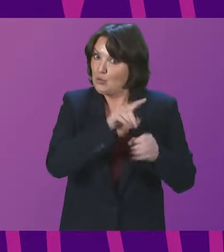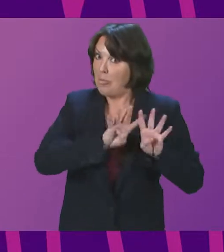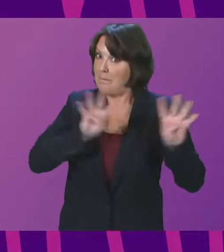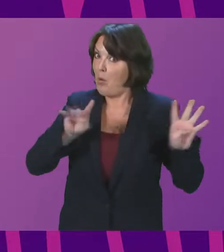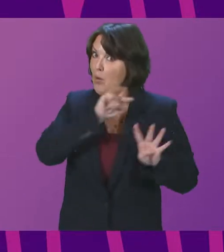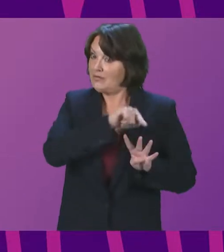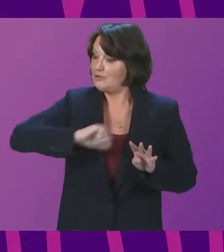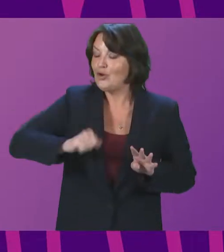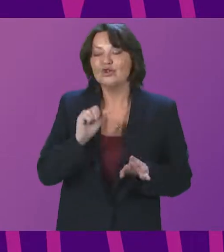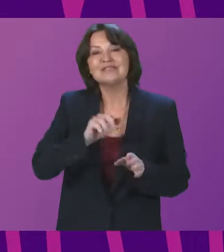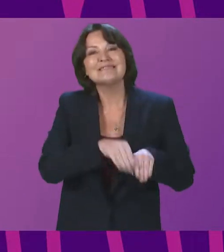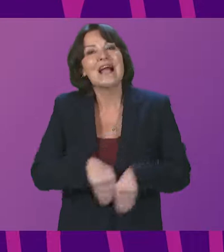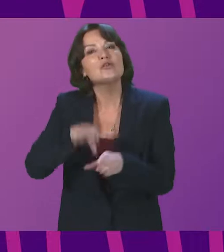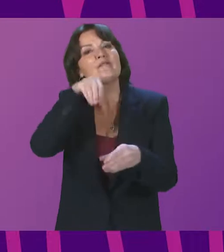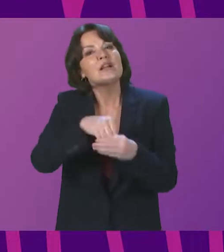the Scottish National Investment Bank.